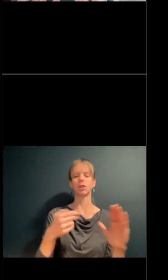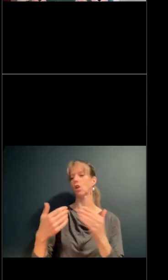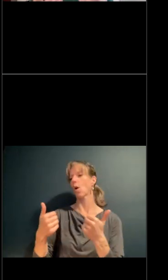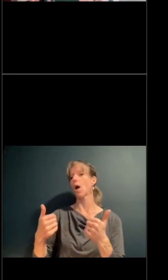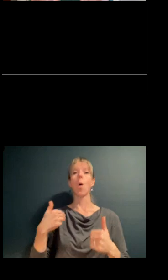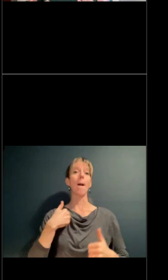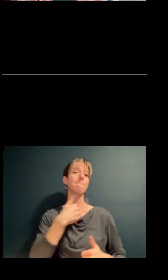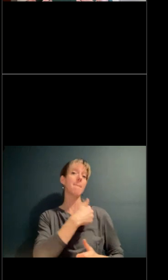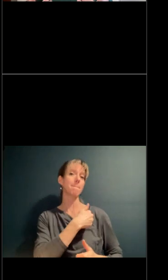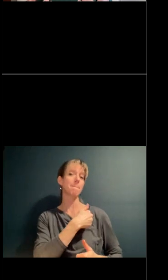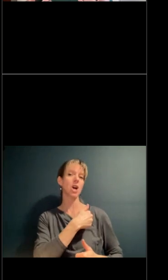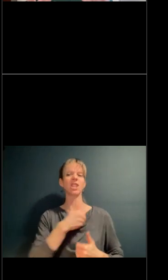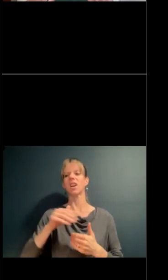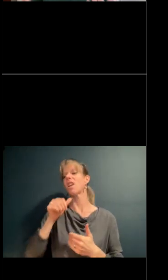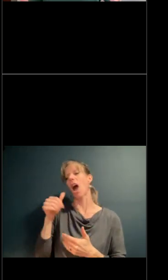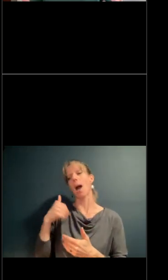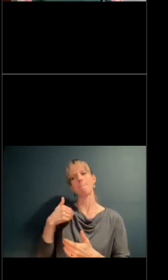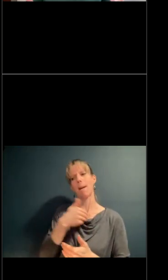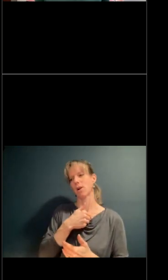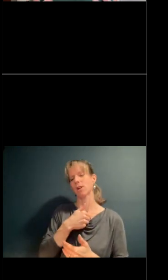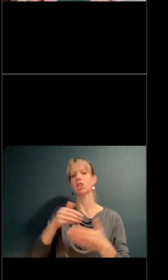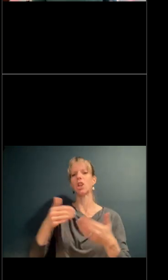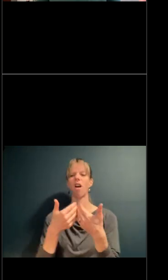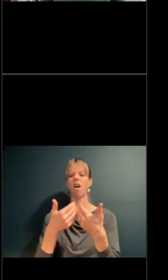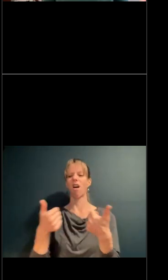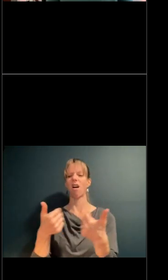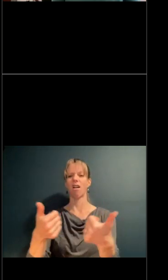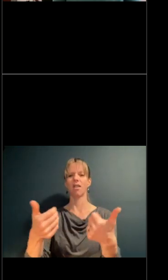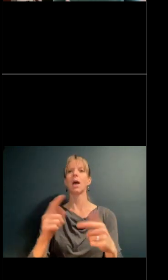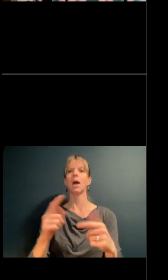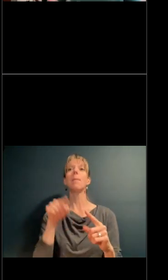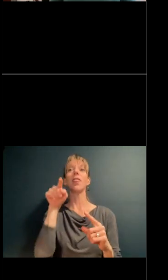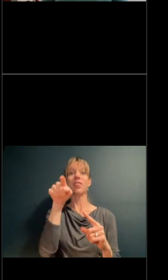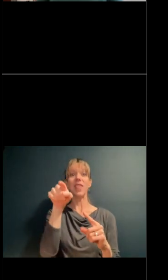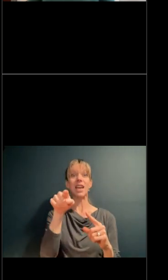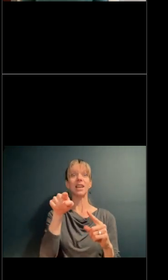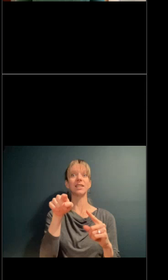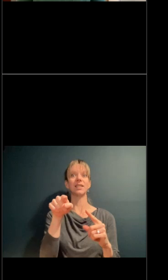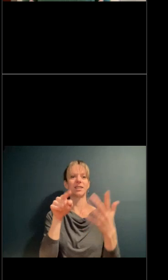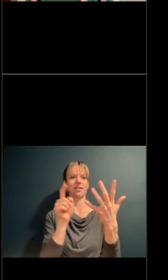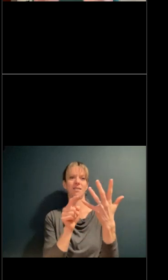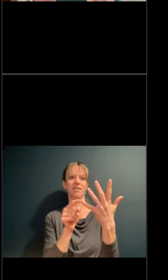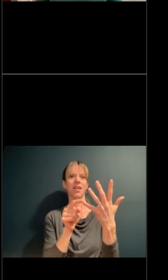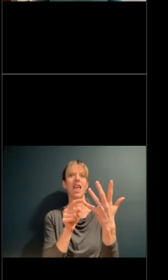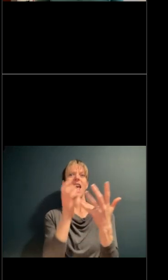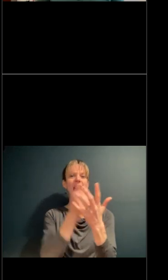Instead we are one community, diverse, absolutely. But every person is of equal